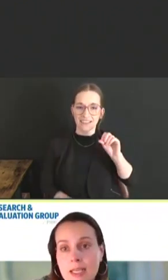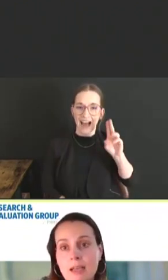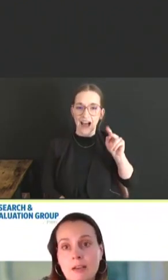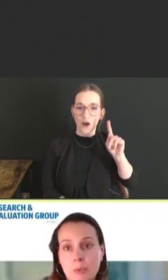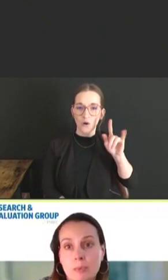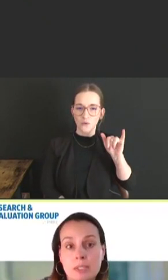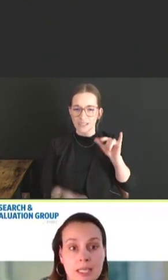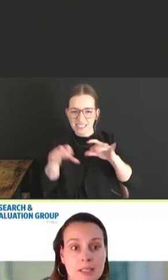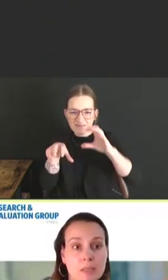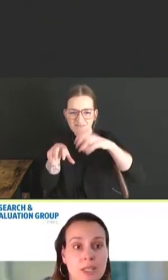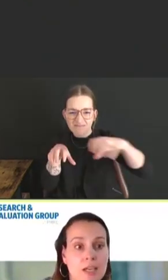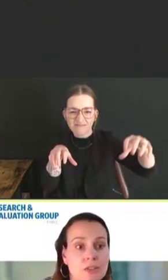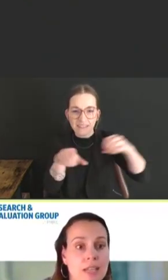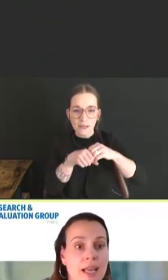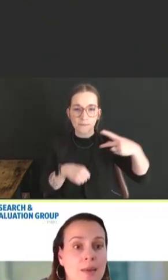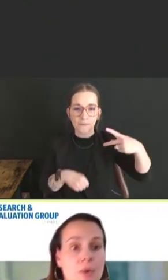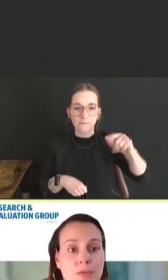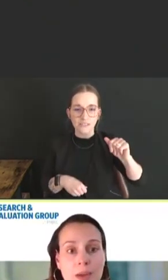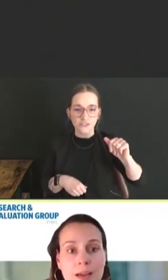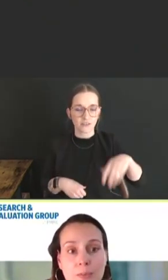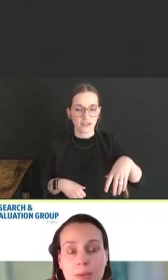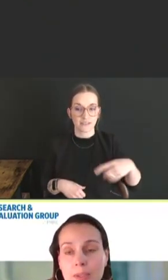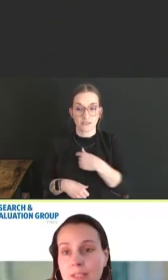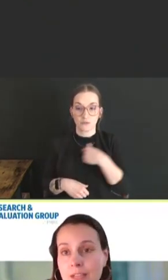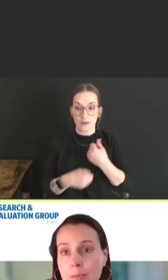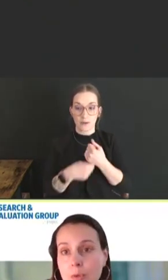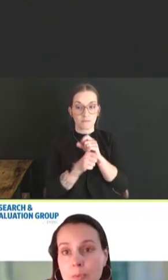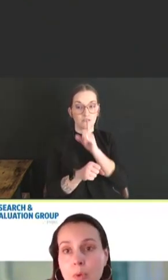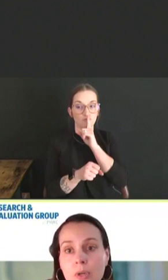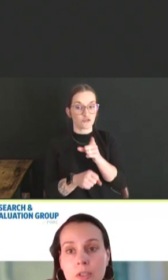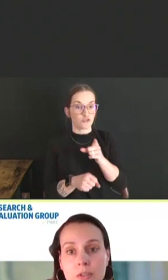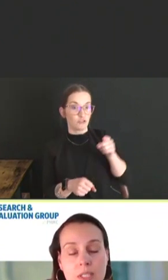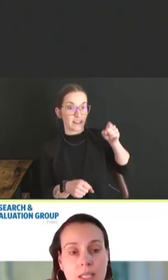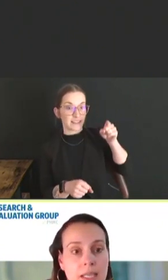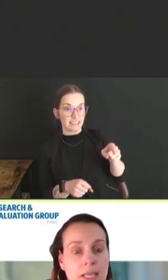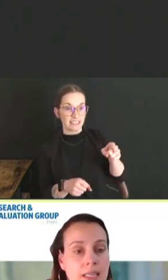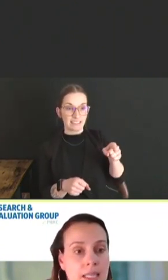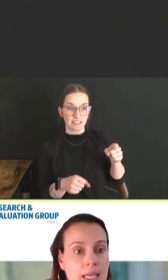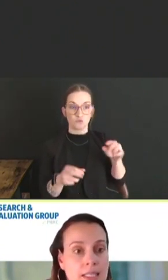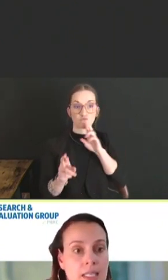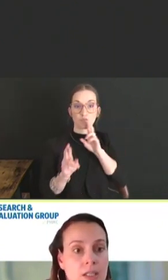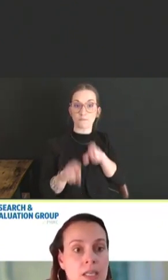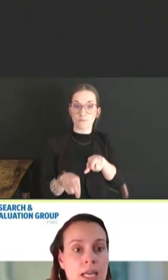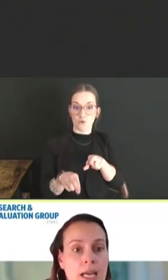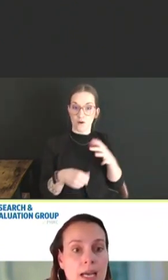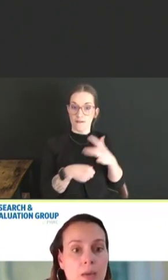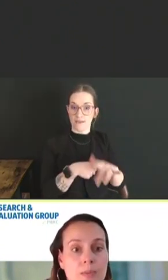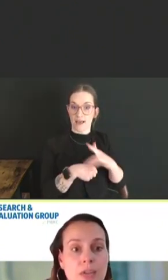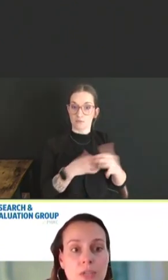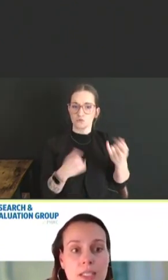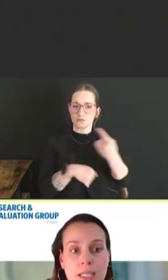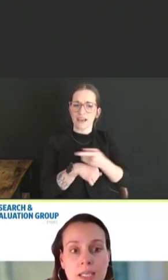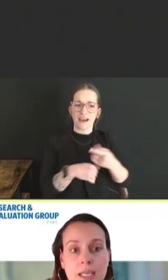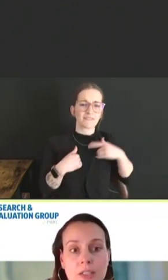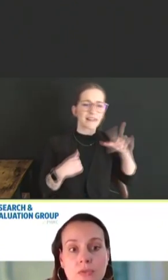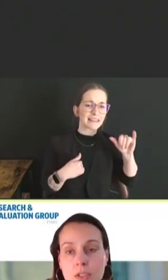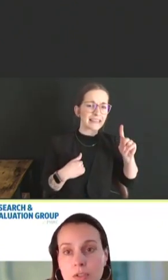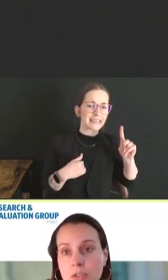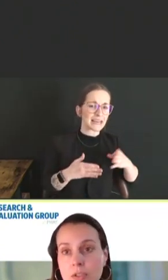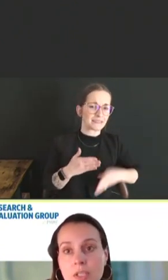data we're presenting a little bit here today, but he have a publicly available report. You'll see the link at the end here. We make sure these data can get to researchers,